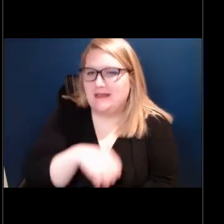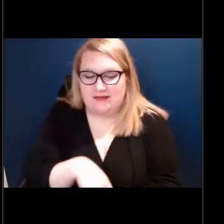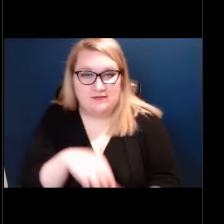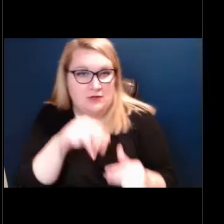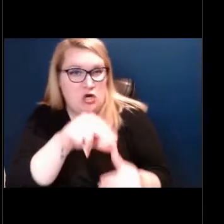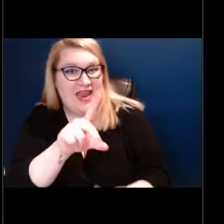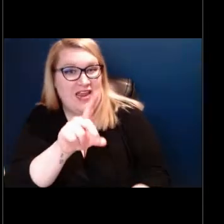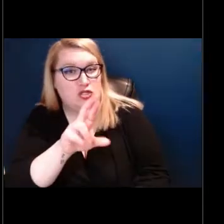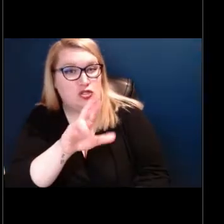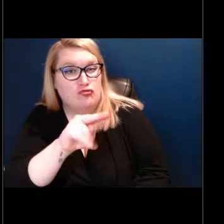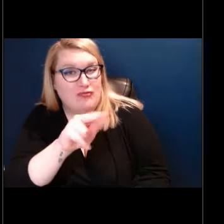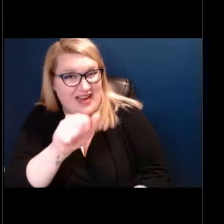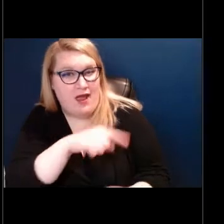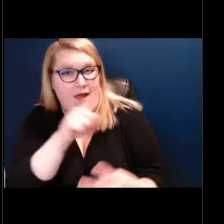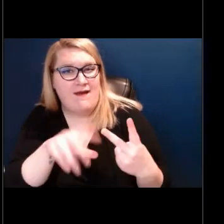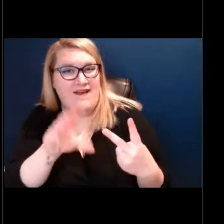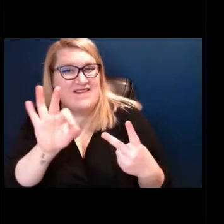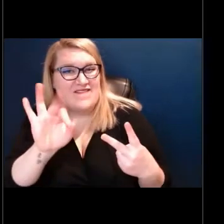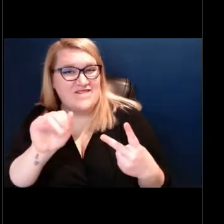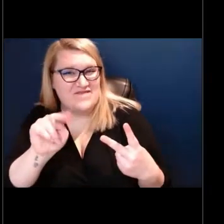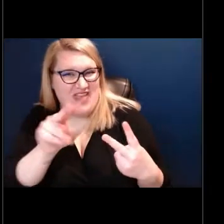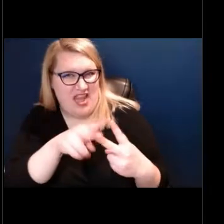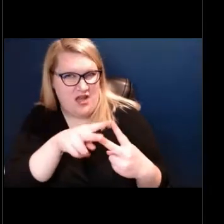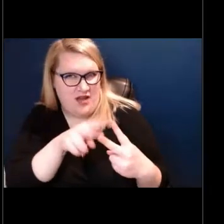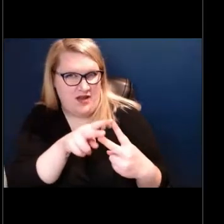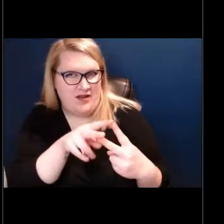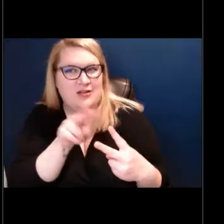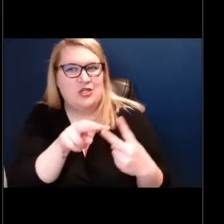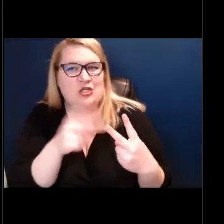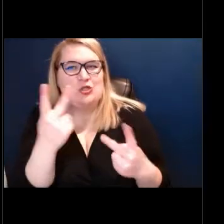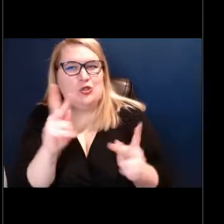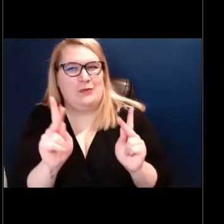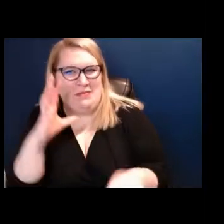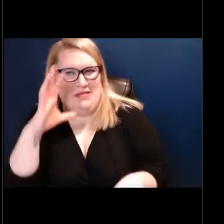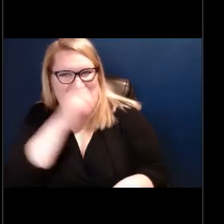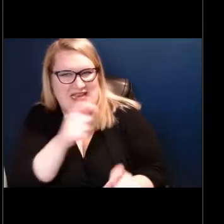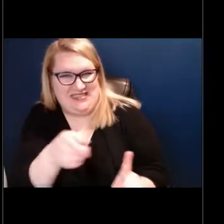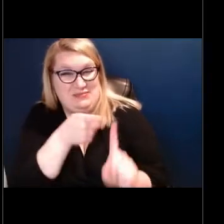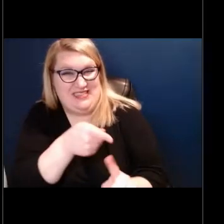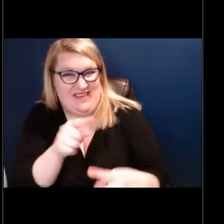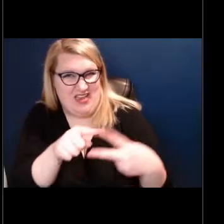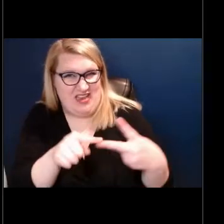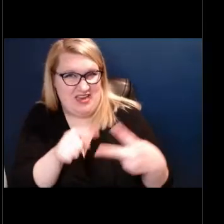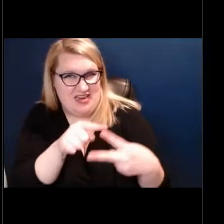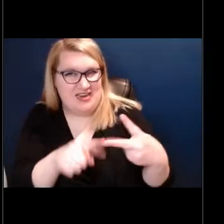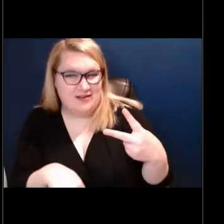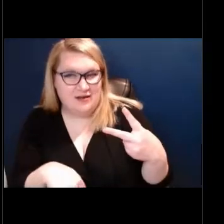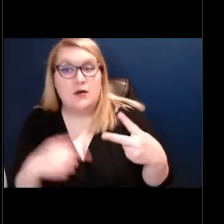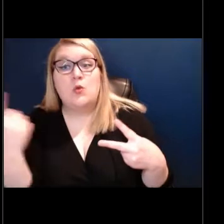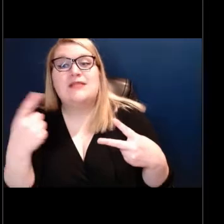and Hurricane Sean are the two specifics that we ask the furnace. Oh, someone says Dorian too.